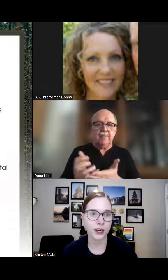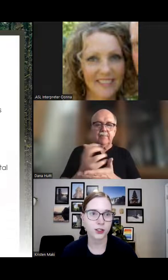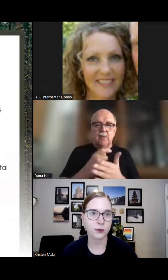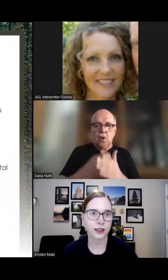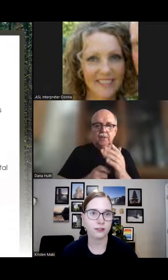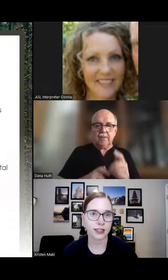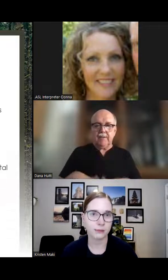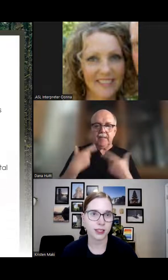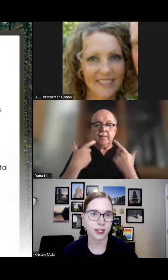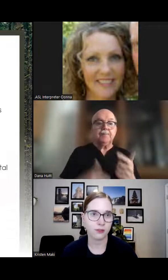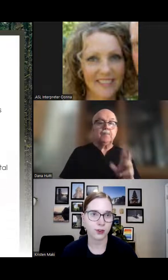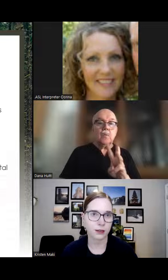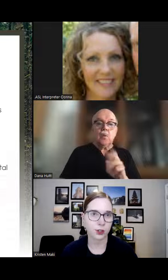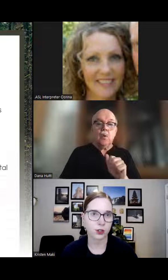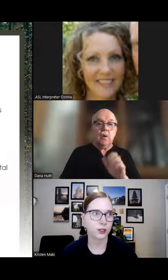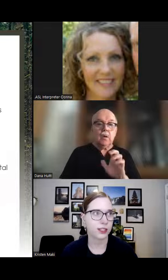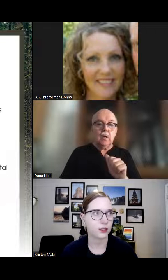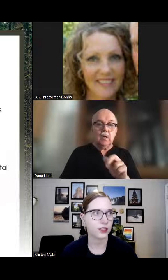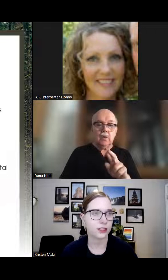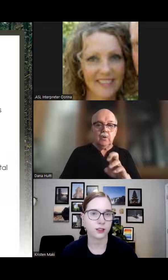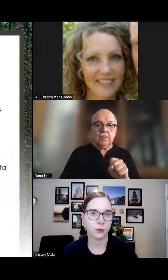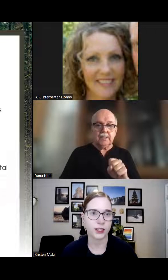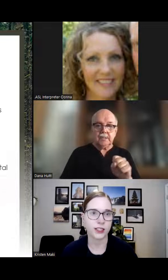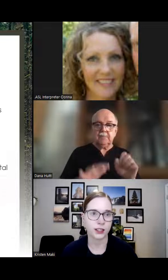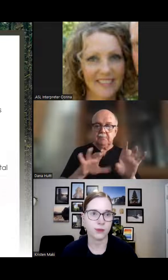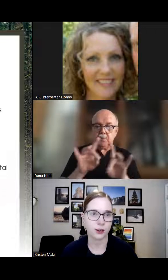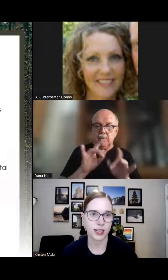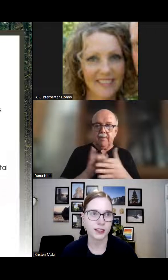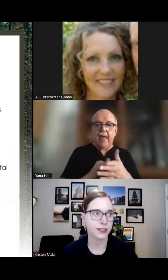and whether you benefit from the two years of contribution?